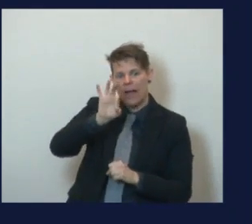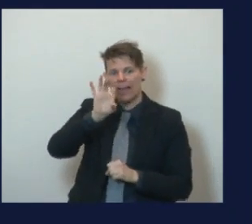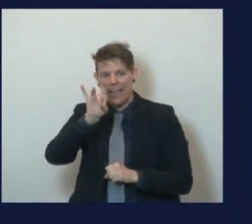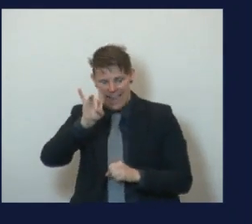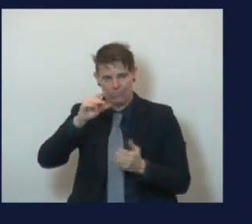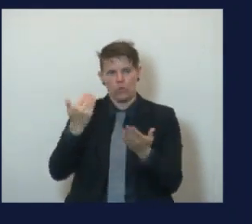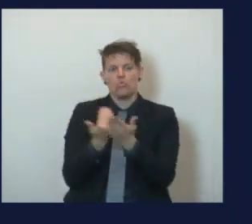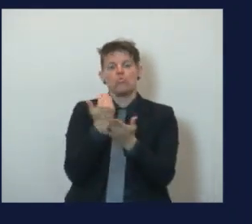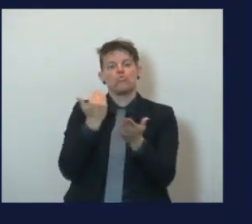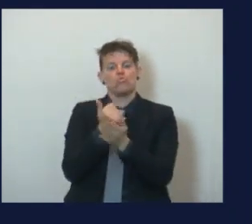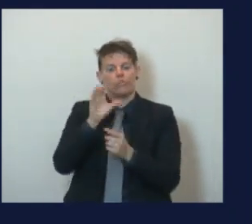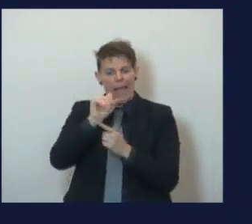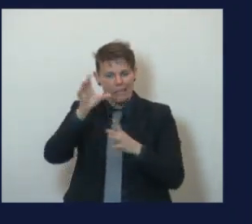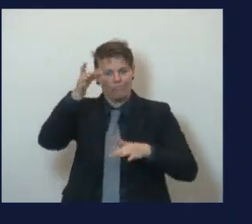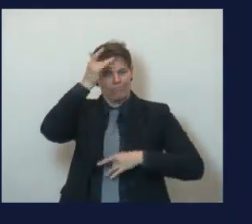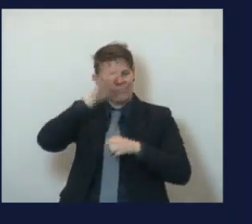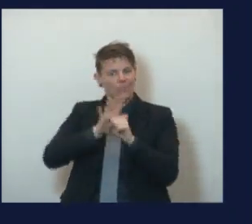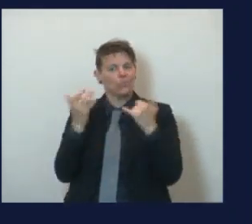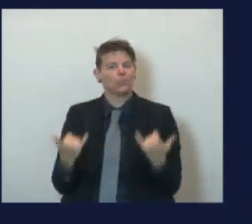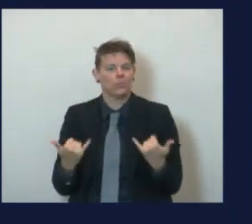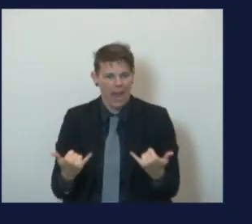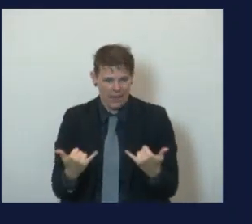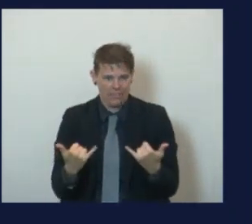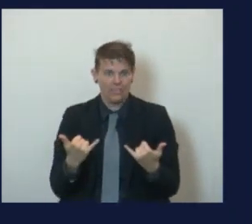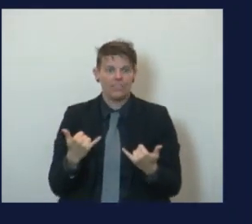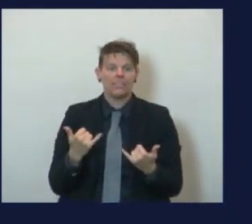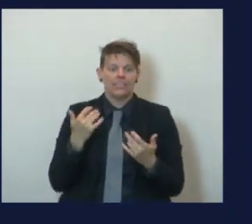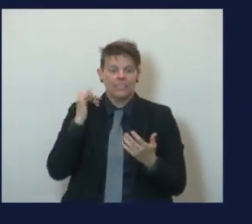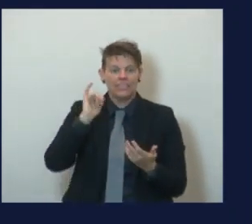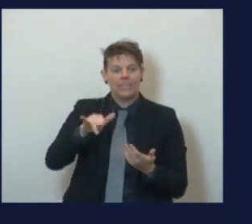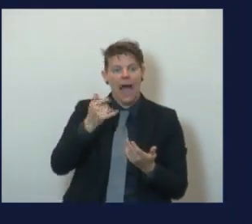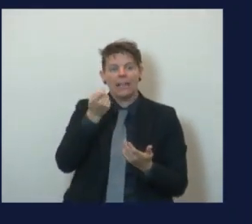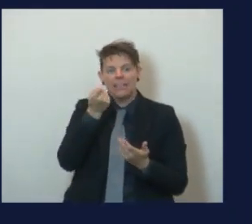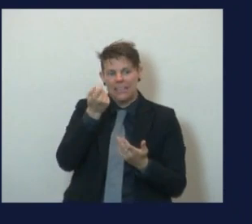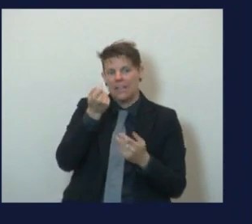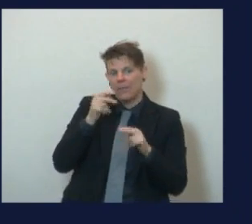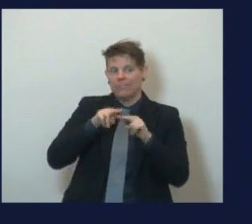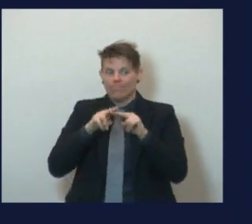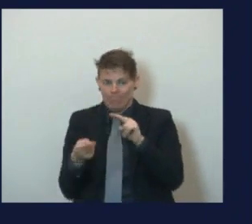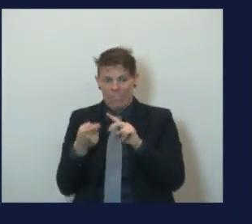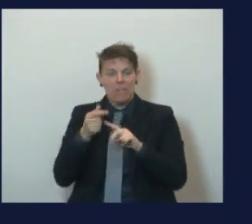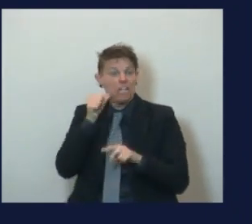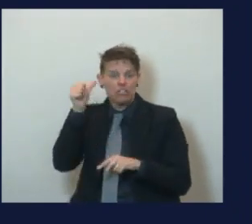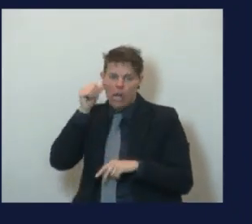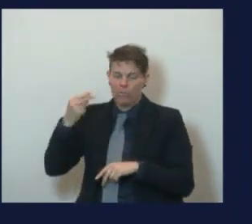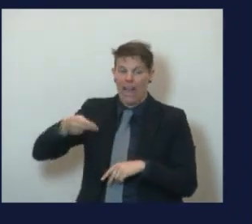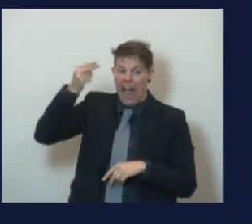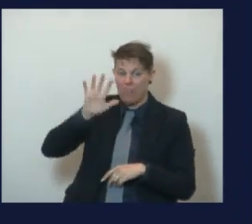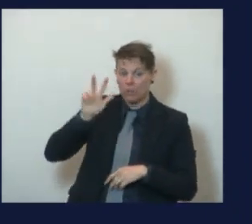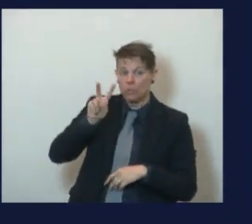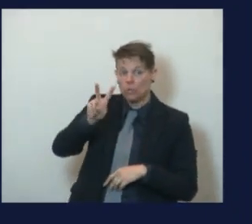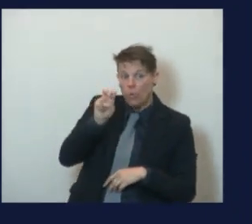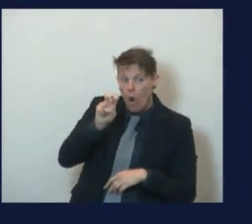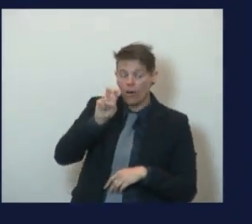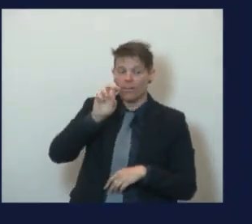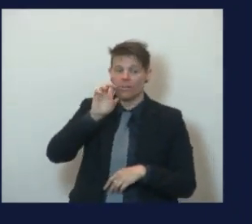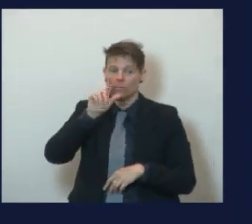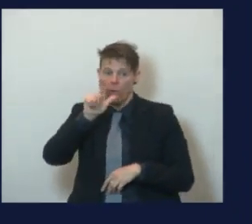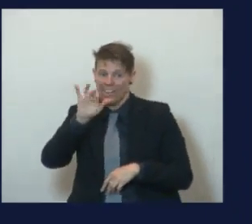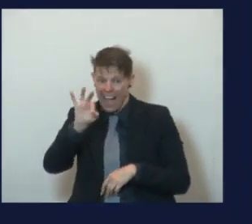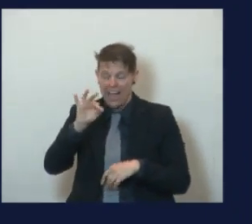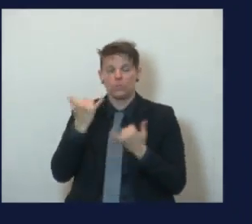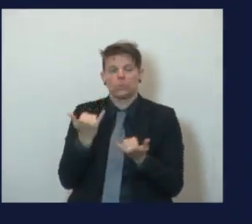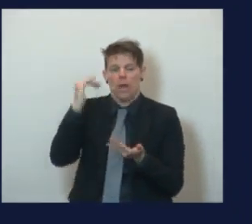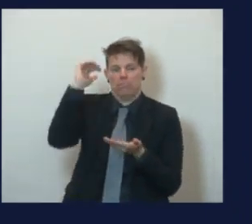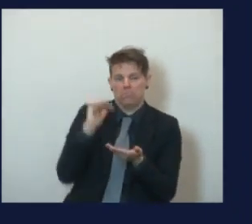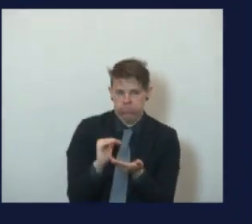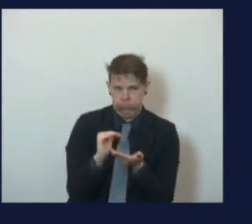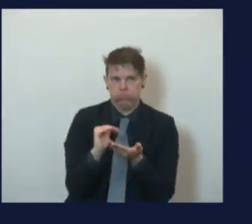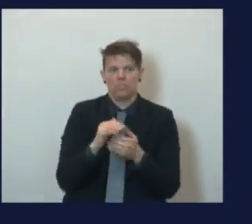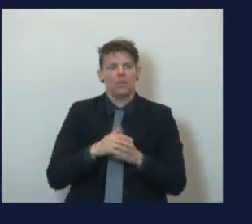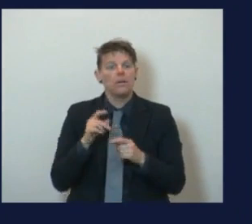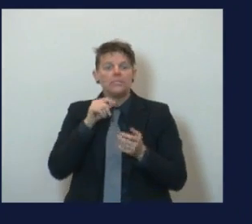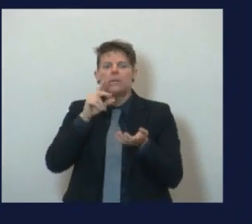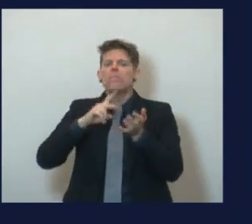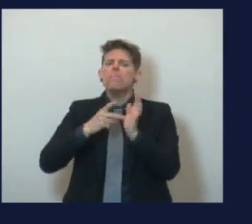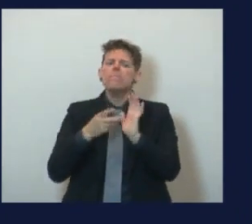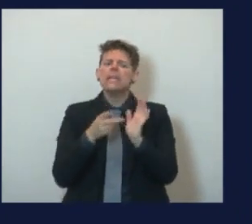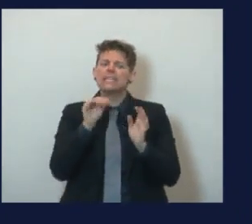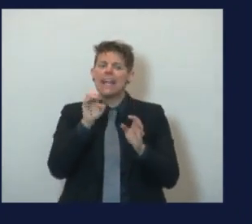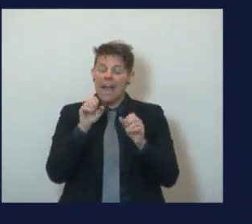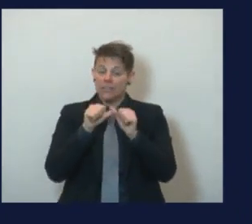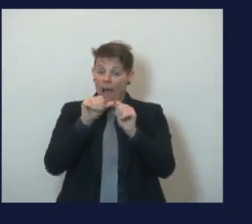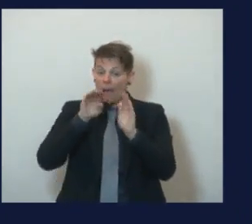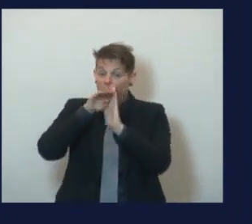WE NOW 3411 TOTAL POSITIVE COVID-19 CASES IN THE STATE OF NEW MEXICO A HUNDRED AND NINETY-EIGHT ARE NEW TODAY NOW THAT’S DOWN FROM OUR HIGH OF YESTERDAY 239.